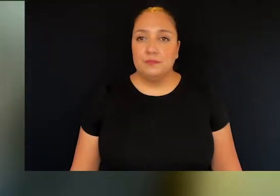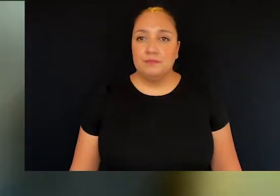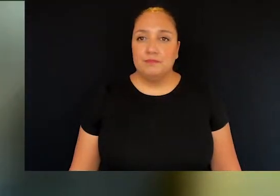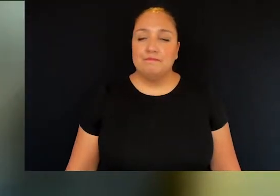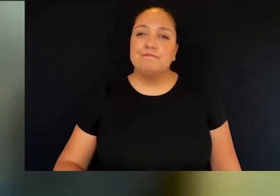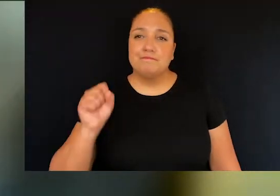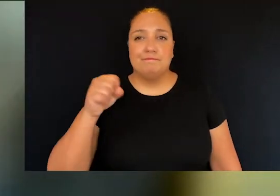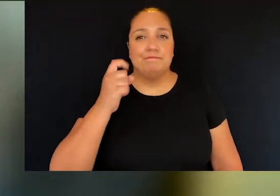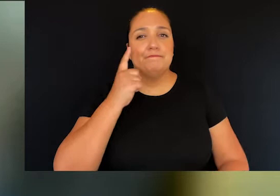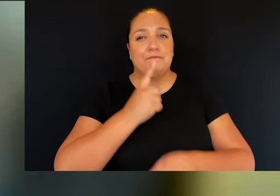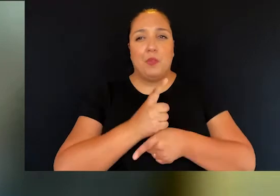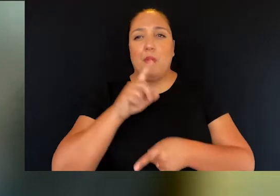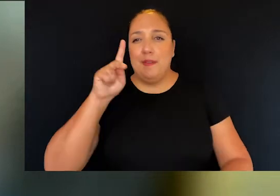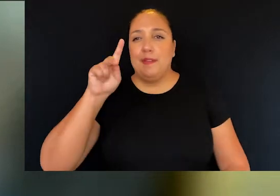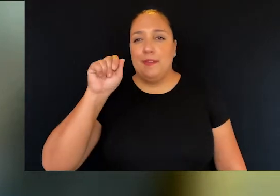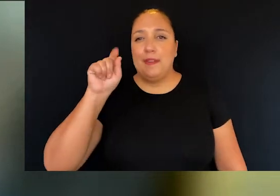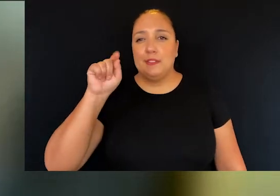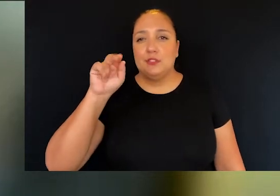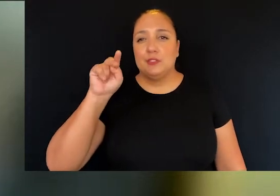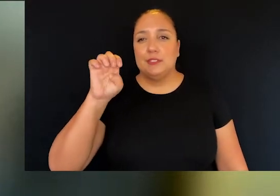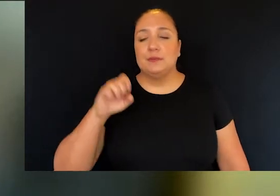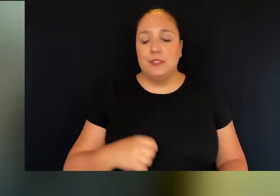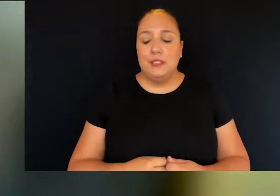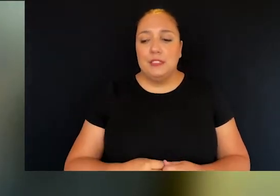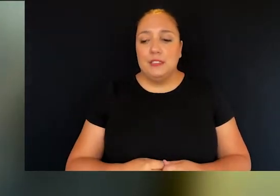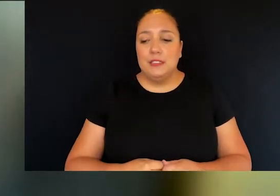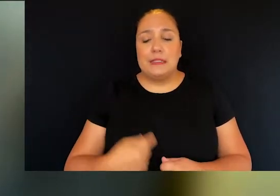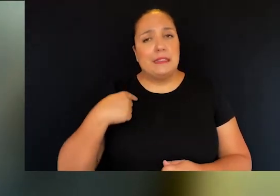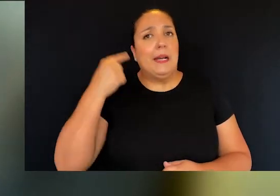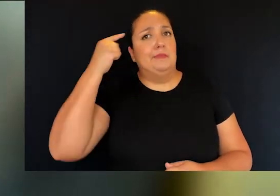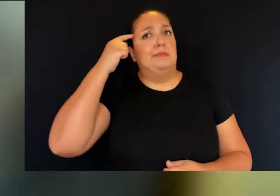I think that it is important to differentiate,